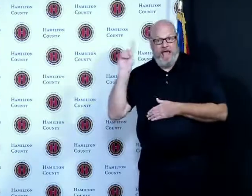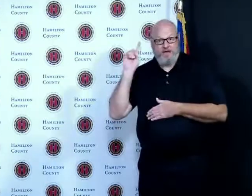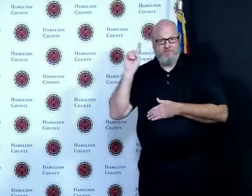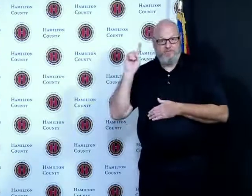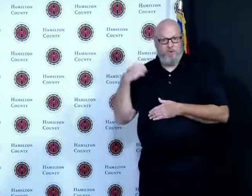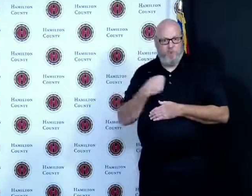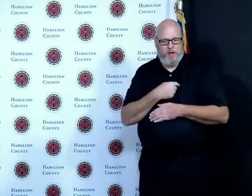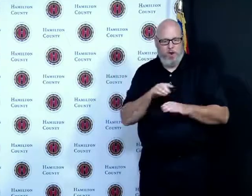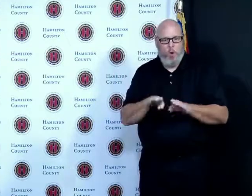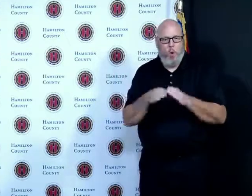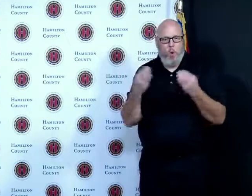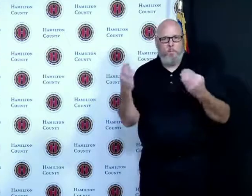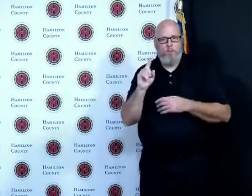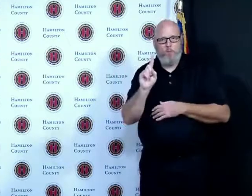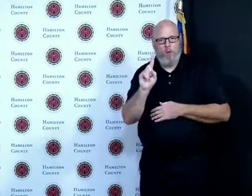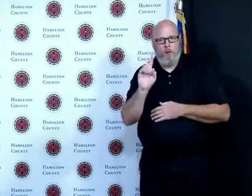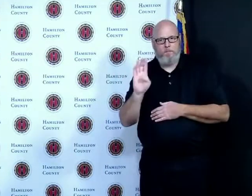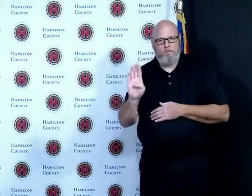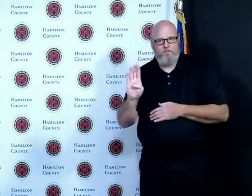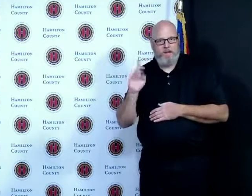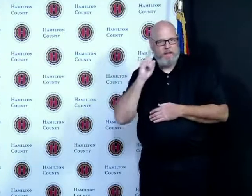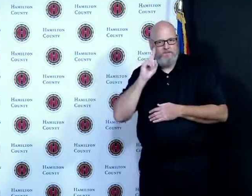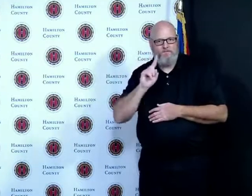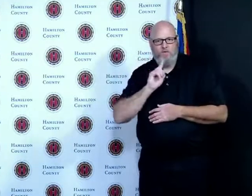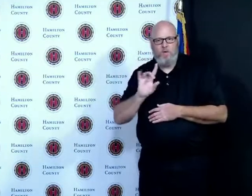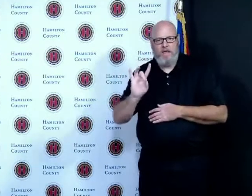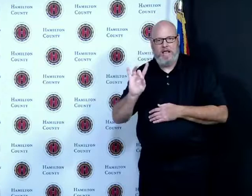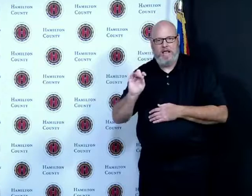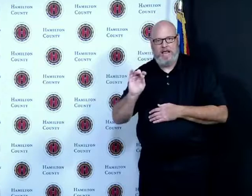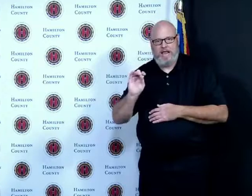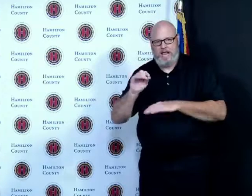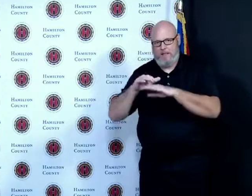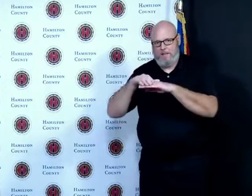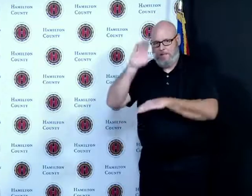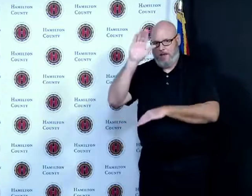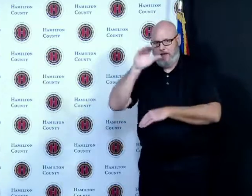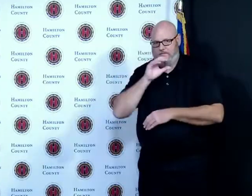really do want to start to vaccinate folks throughout the county the challenge here is